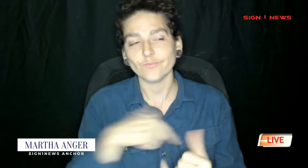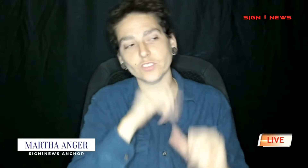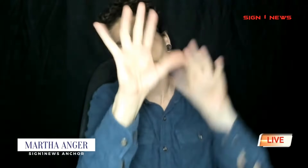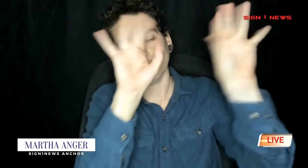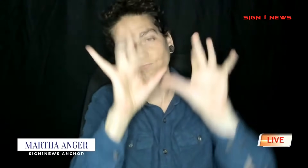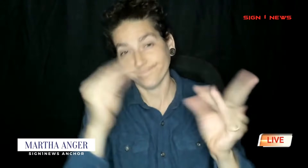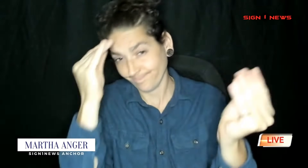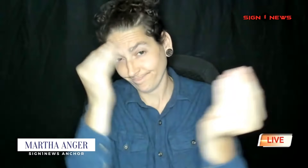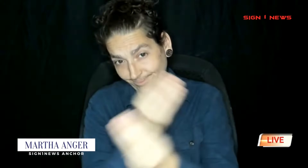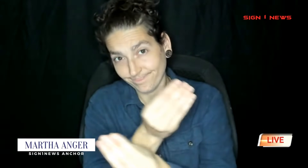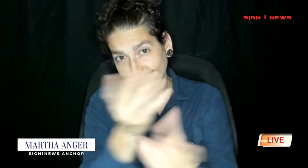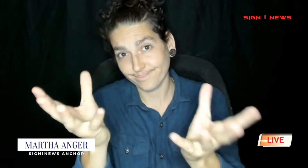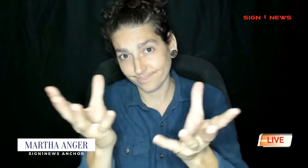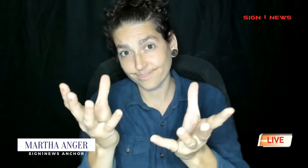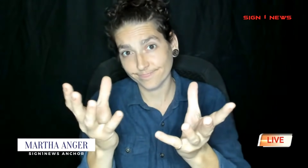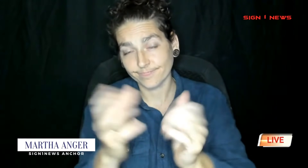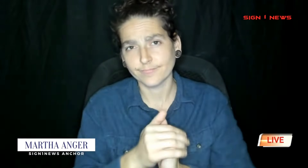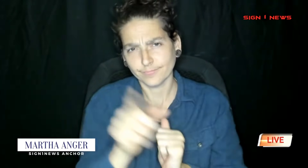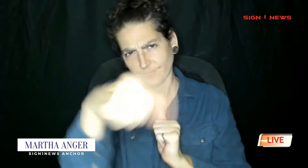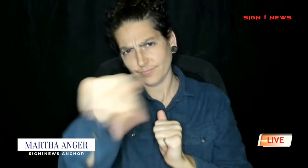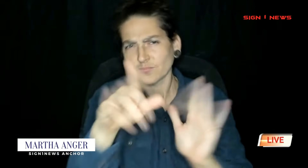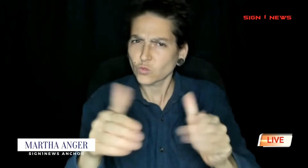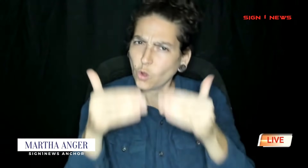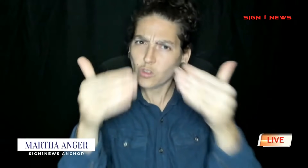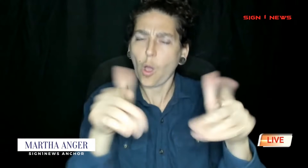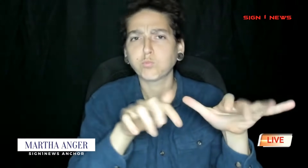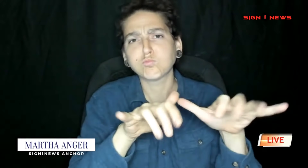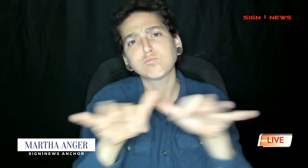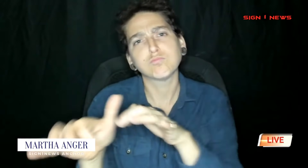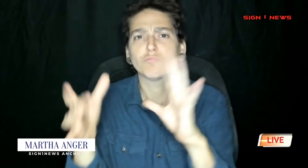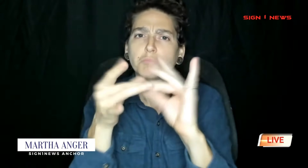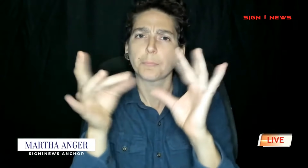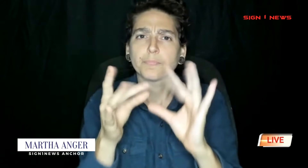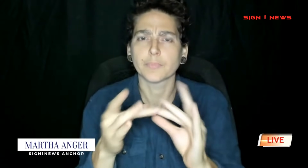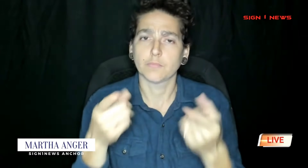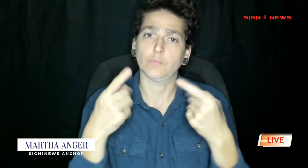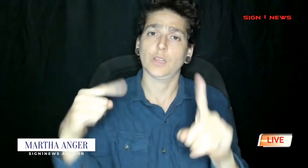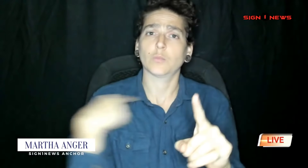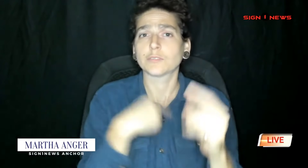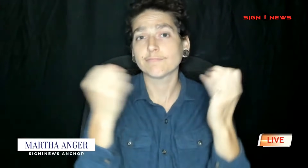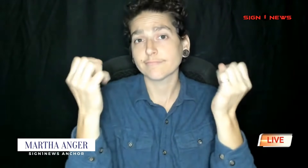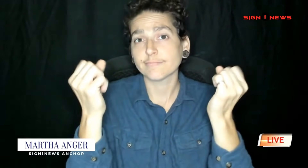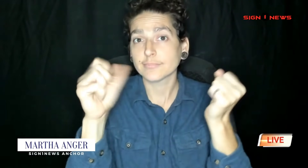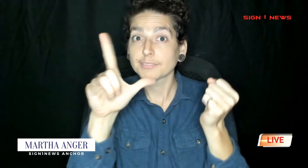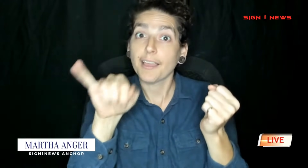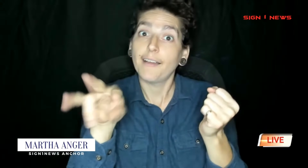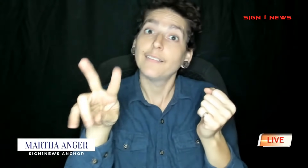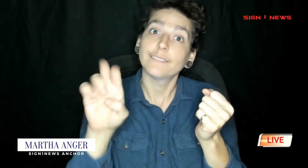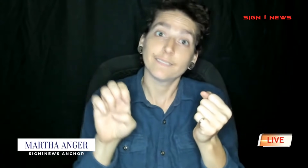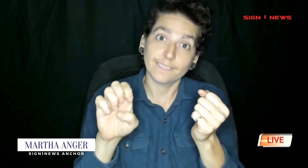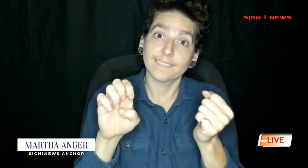stories making headlines today if you post an interesting comment during this update